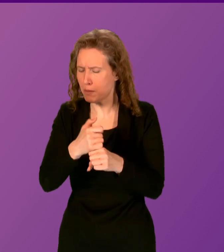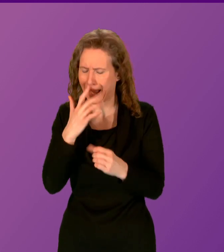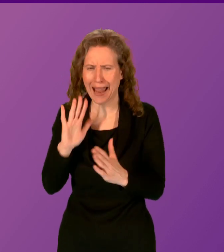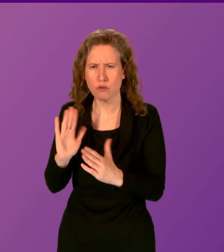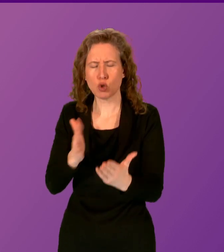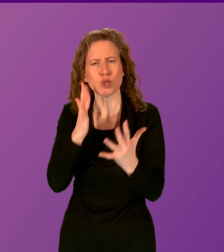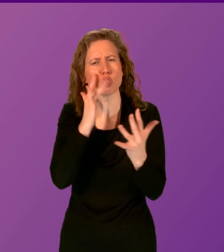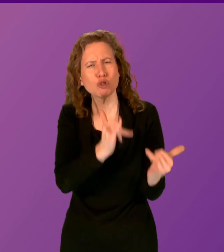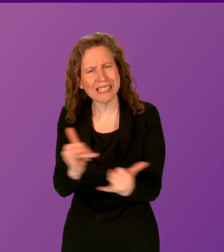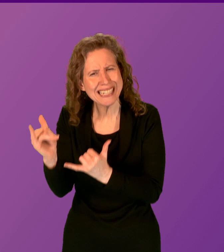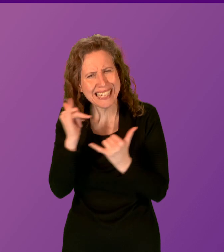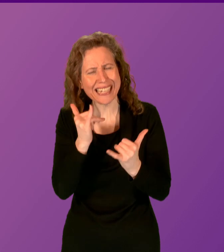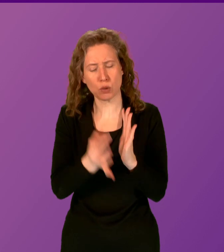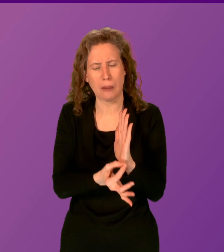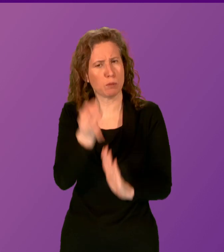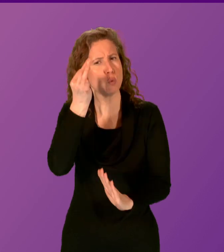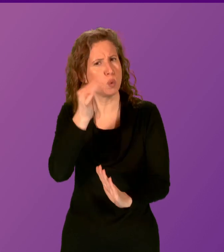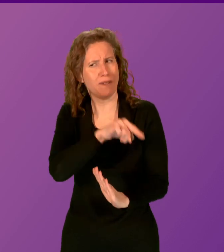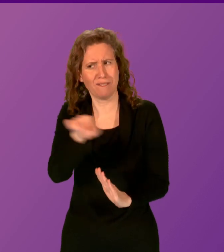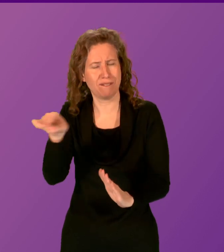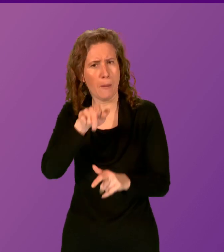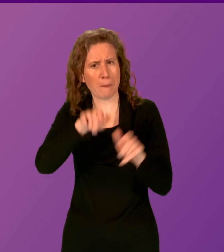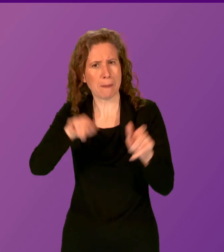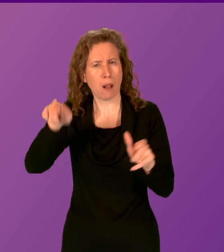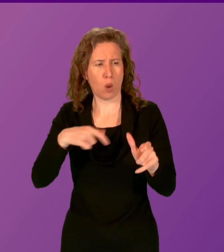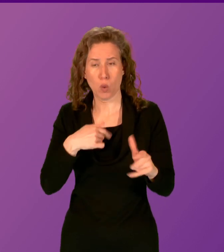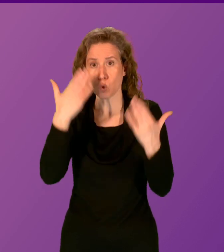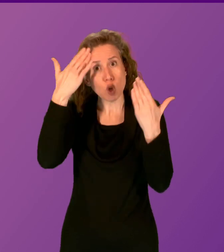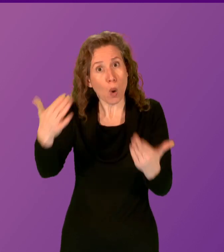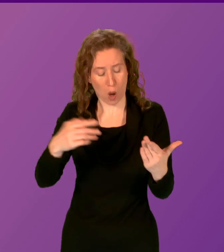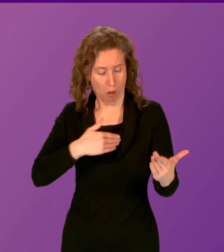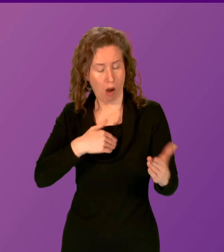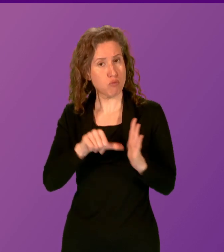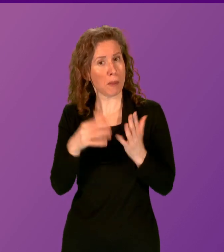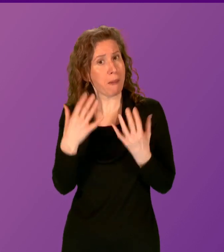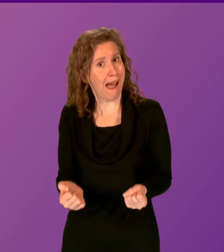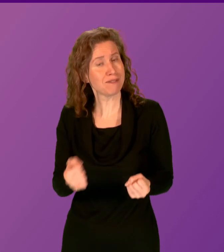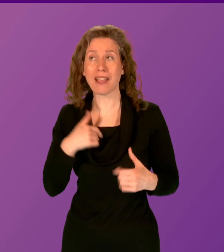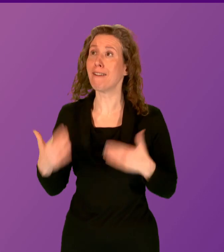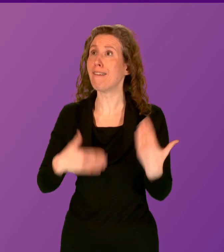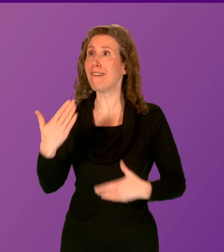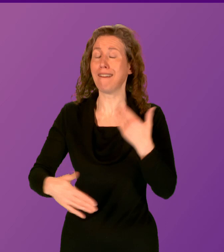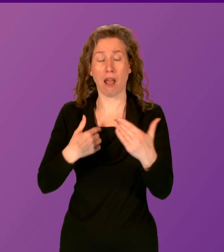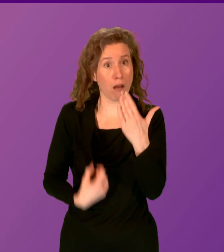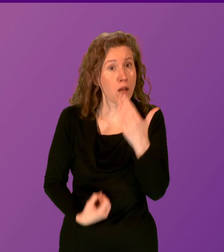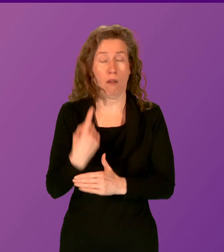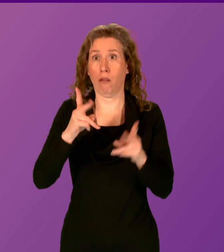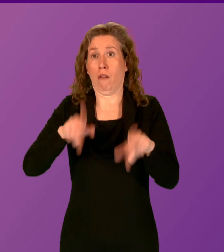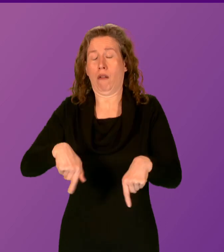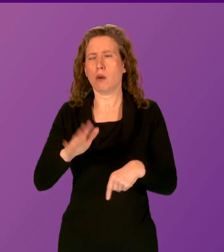to improve outcomes for people living with an undetected cardiac condition?